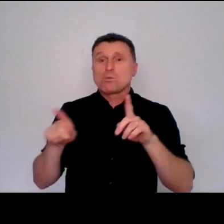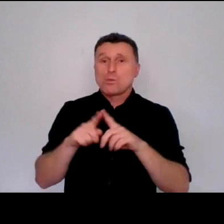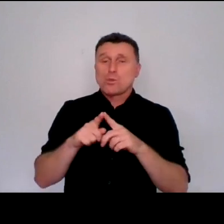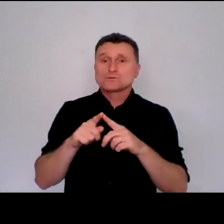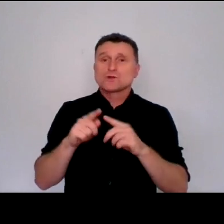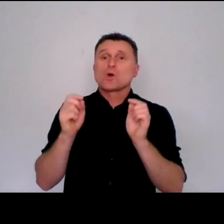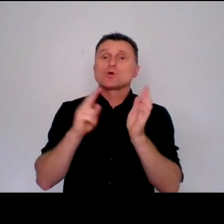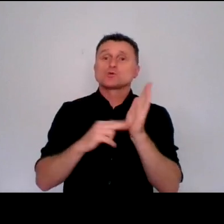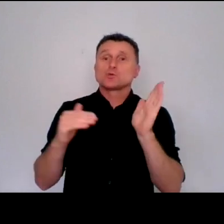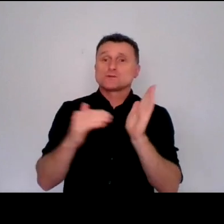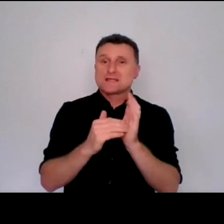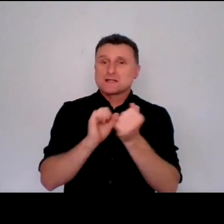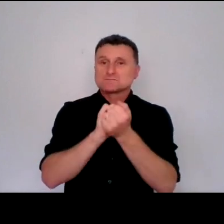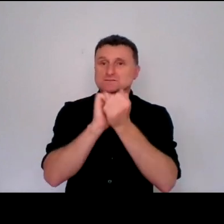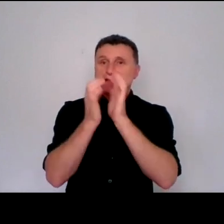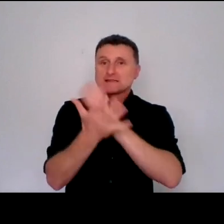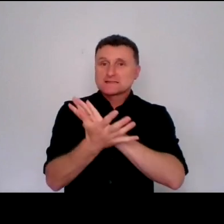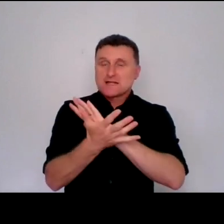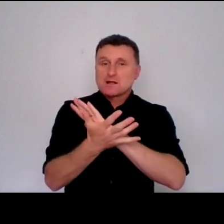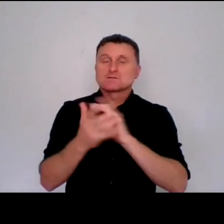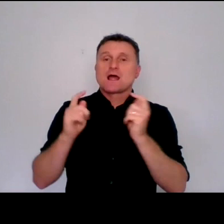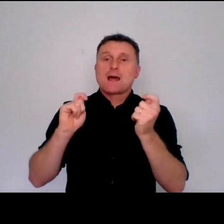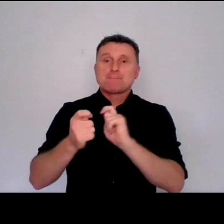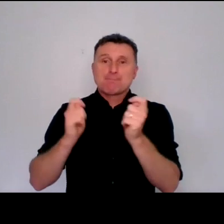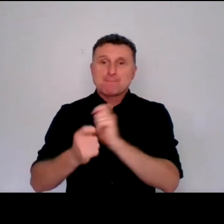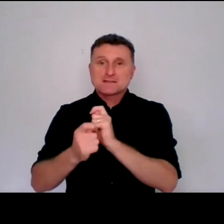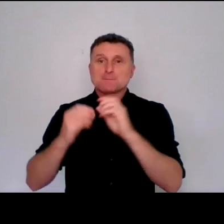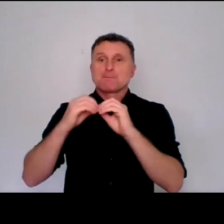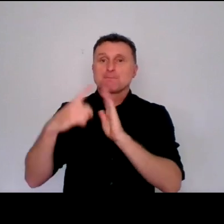Amendment Bill with MSD (Ministry of Social Development).